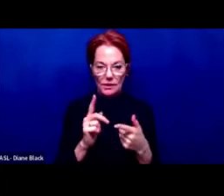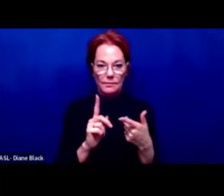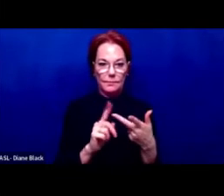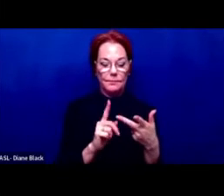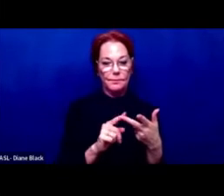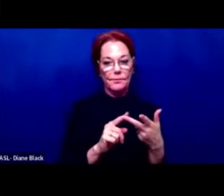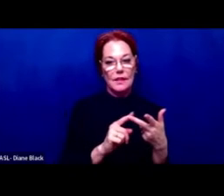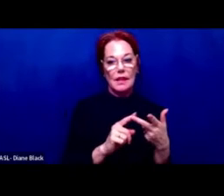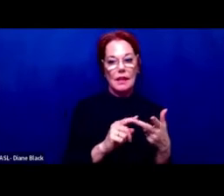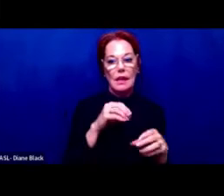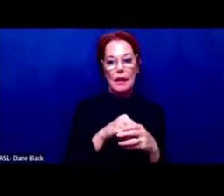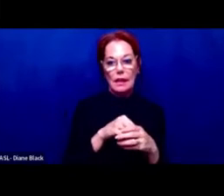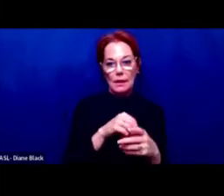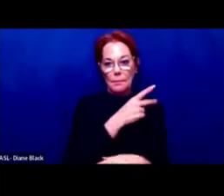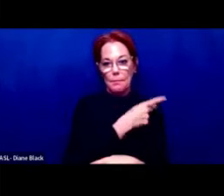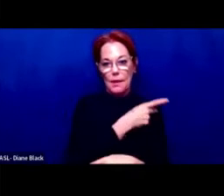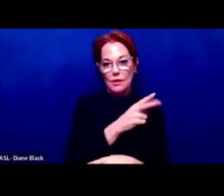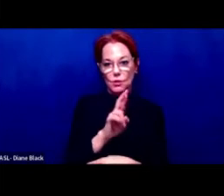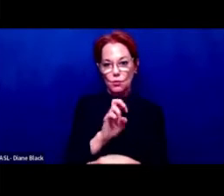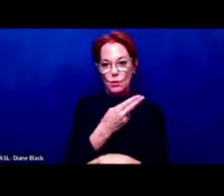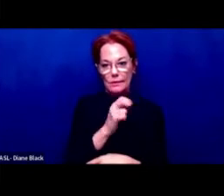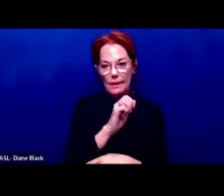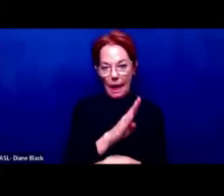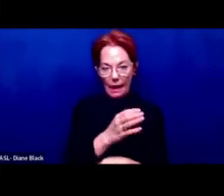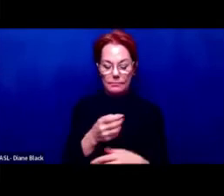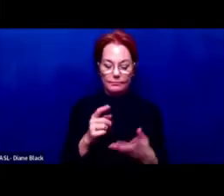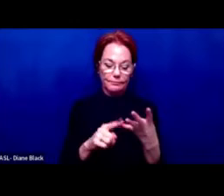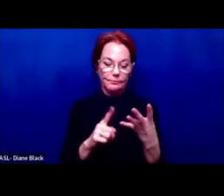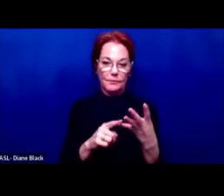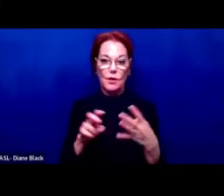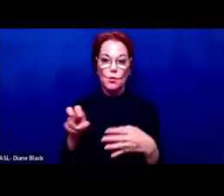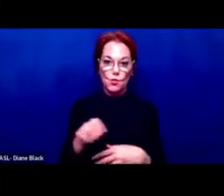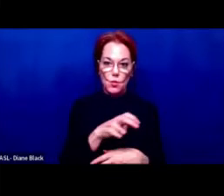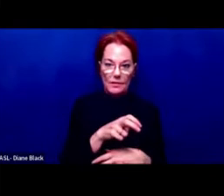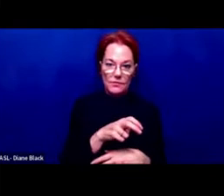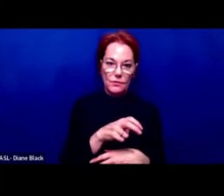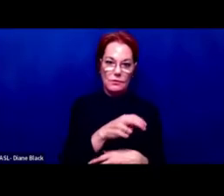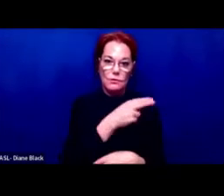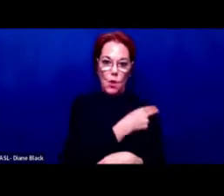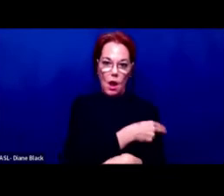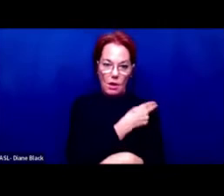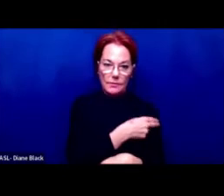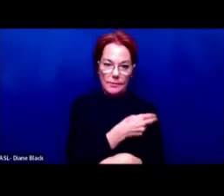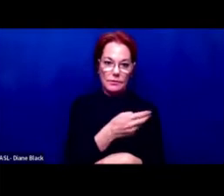followed by having to be transferred to another hospital, or care facility. And then you